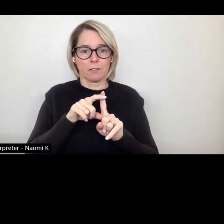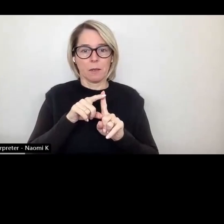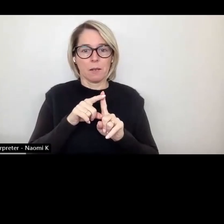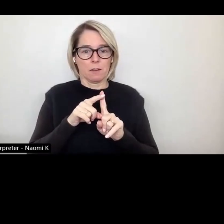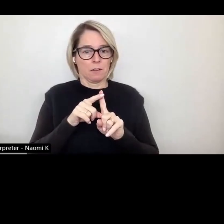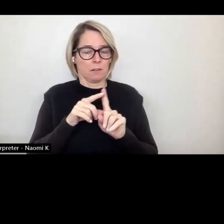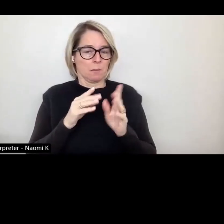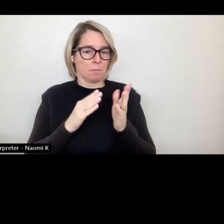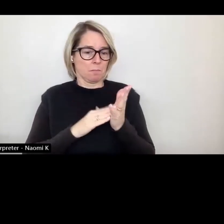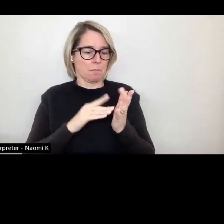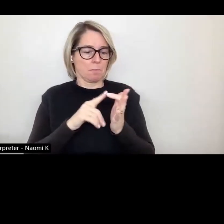relate to the program.